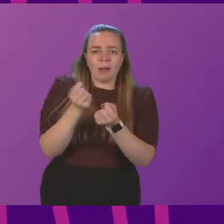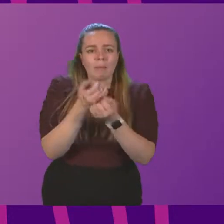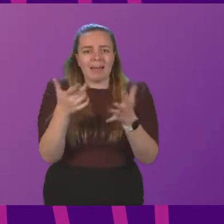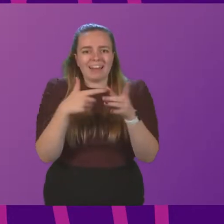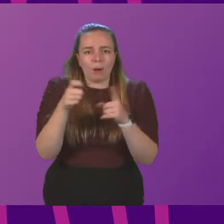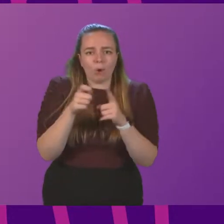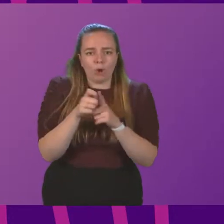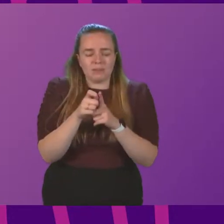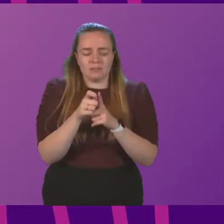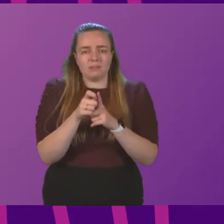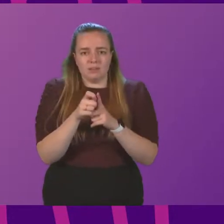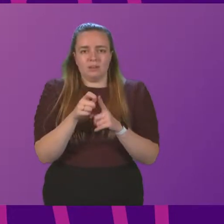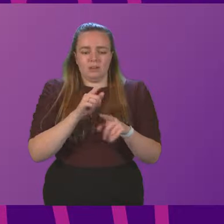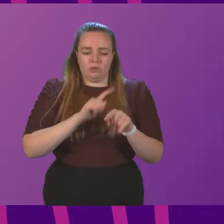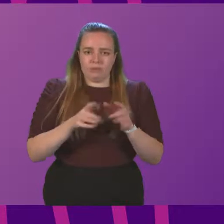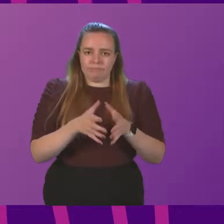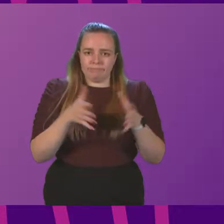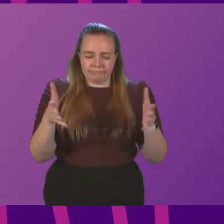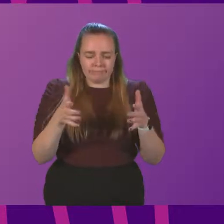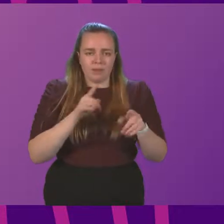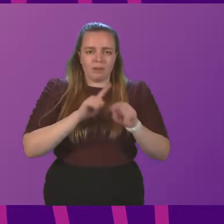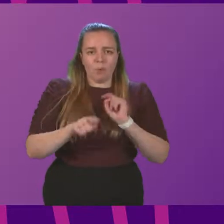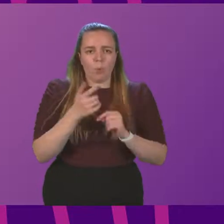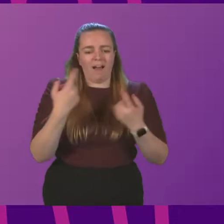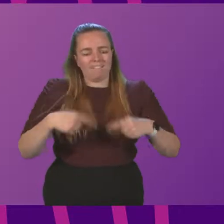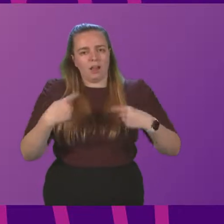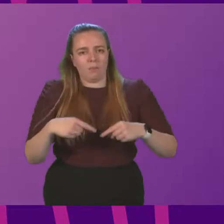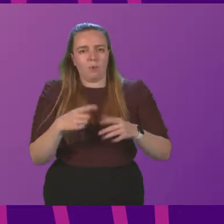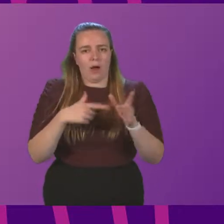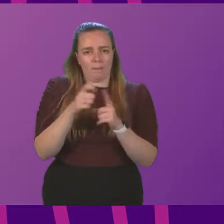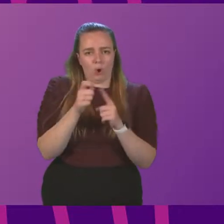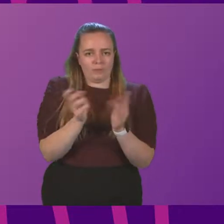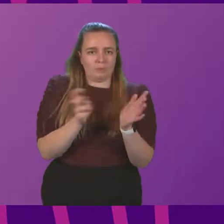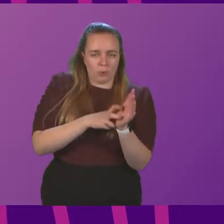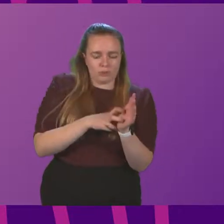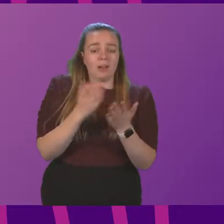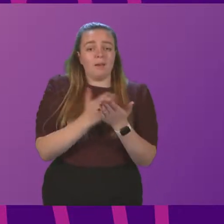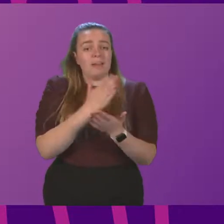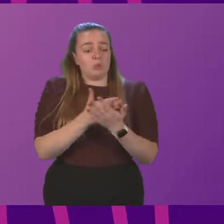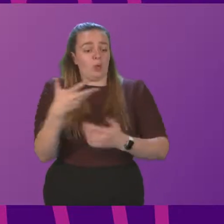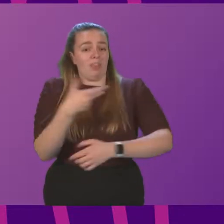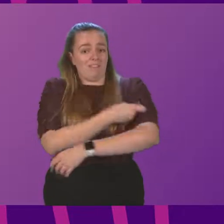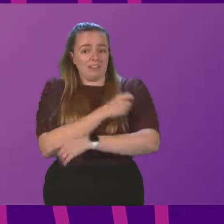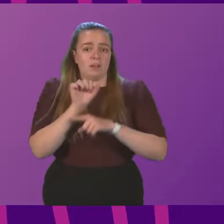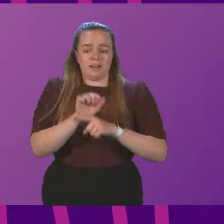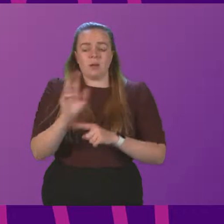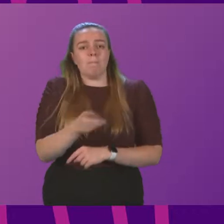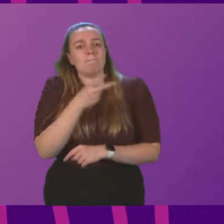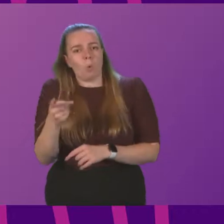by maximising the availability of scheduled appointments and ensuring the efficient vaccination of people against both Covid-19